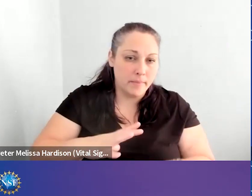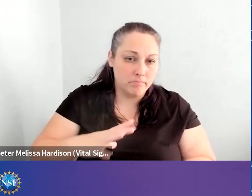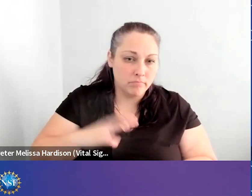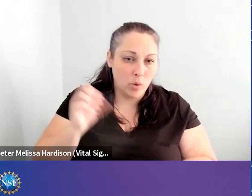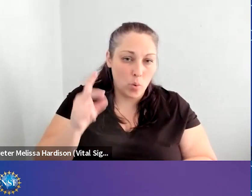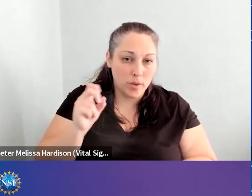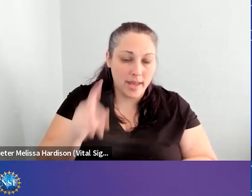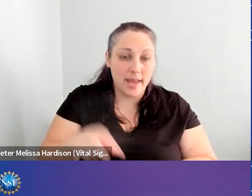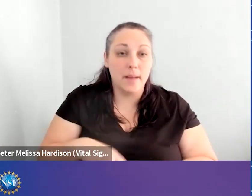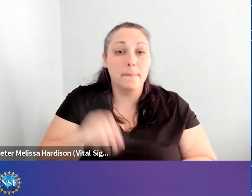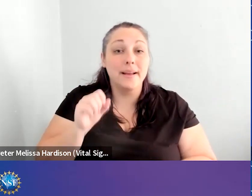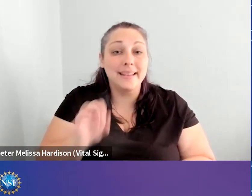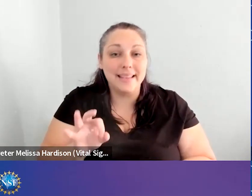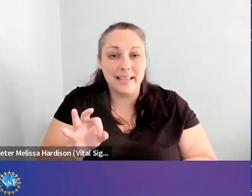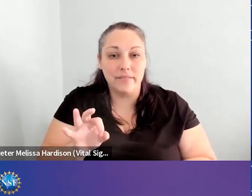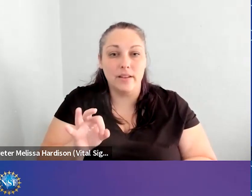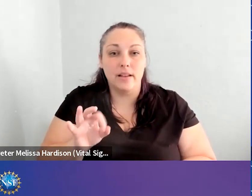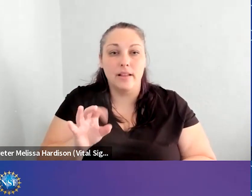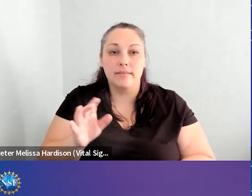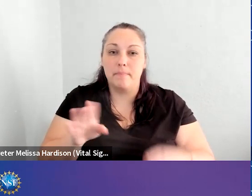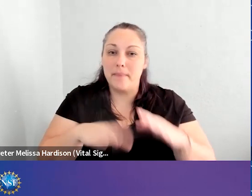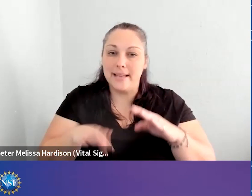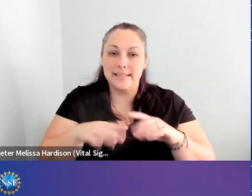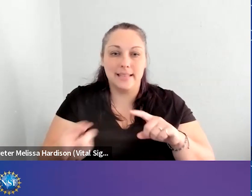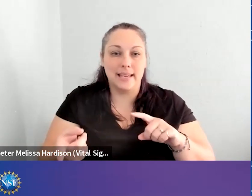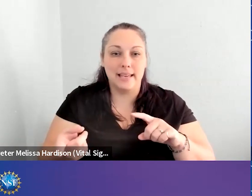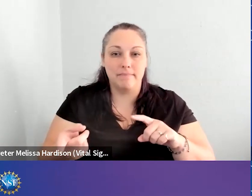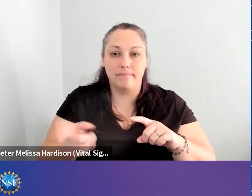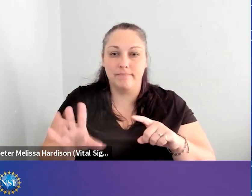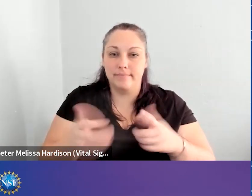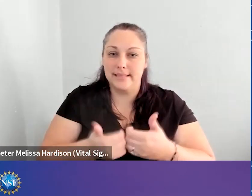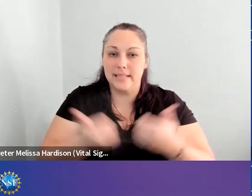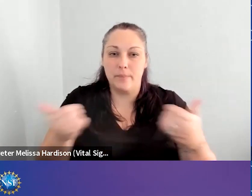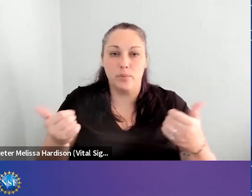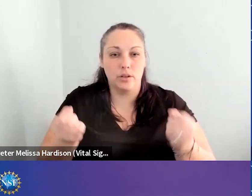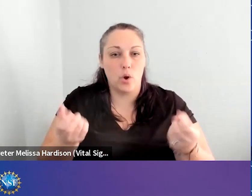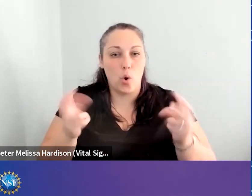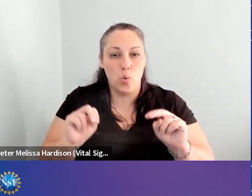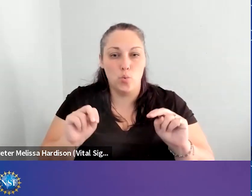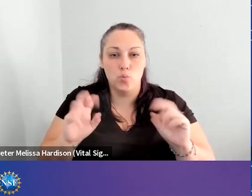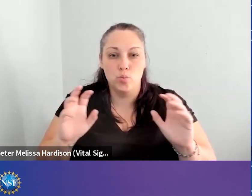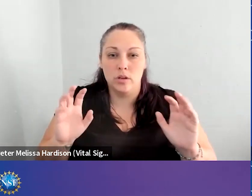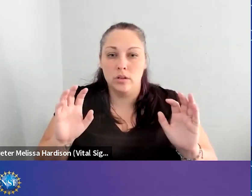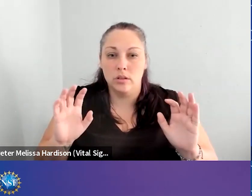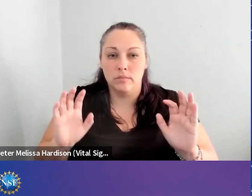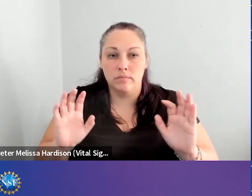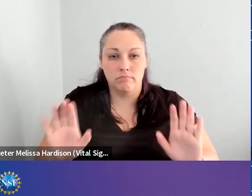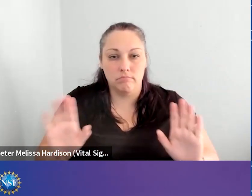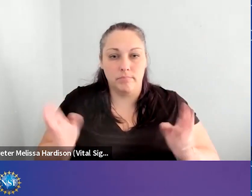as they basically are, you know, their own kind of standalone proposals, yes.